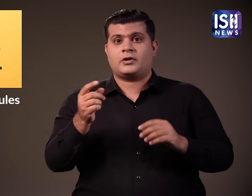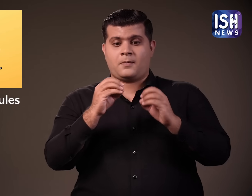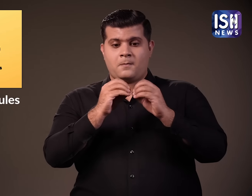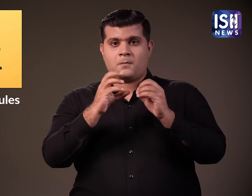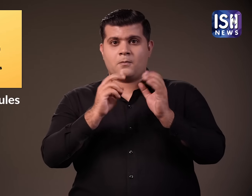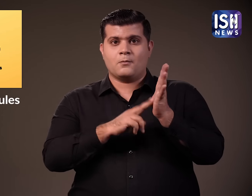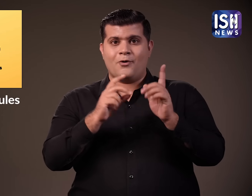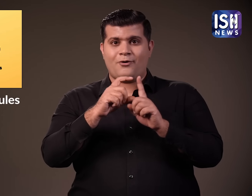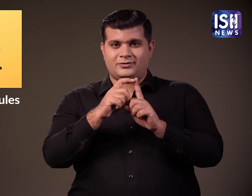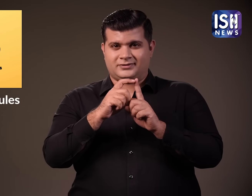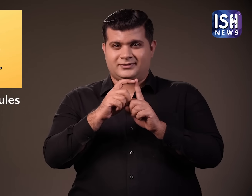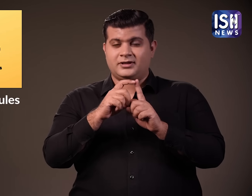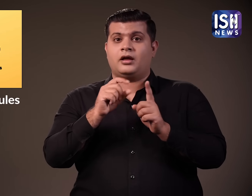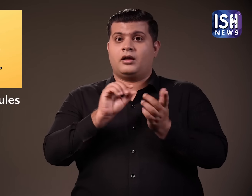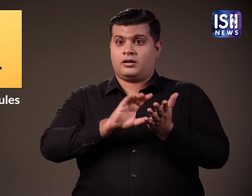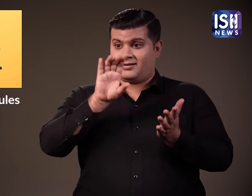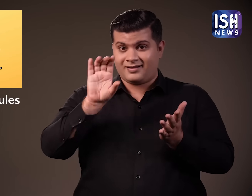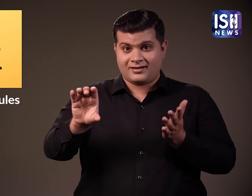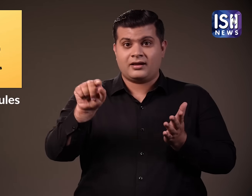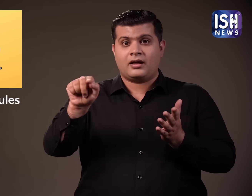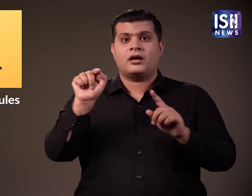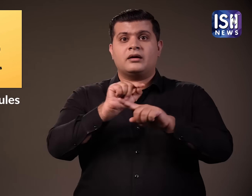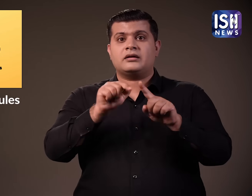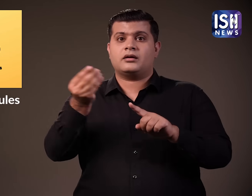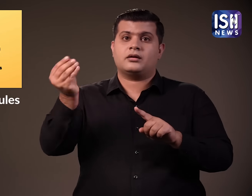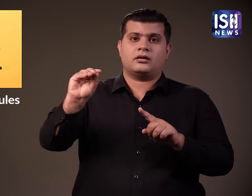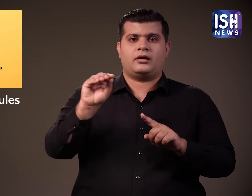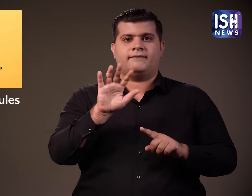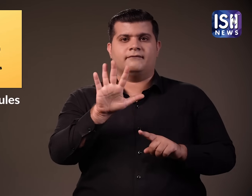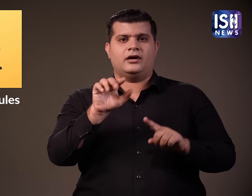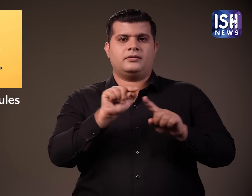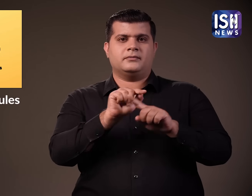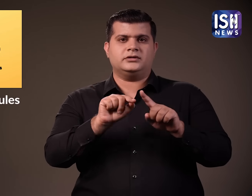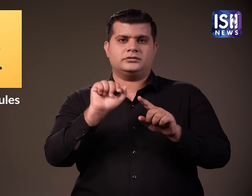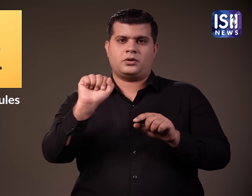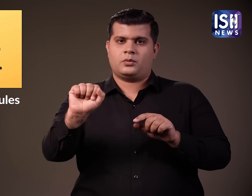The return rate of bonds is about 5%